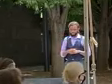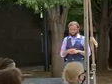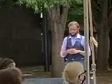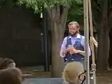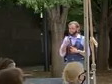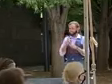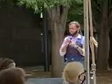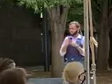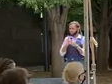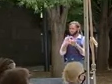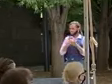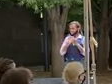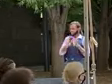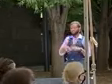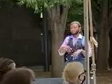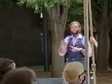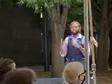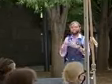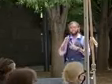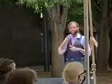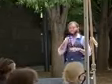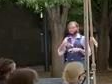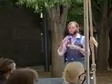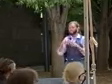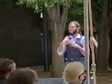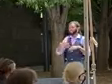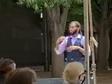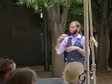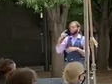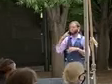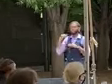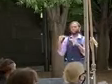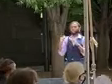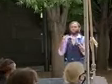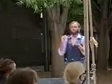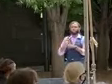She is also an attorney, the first female named Chair of the Equal Employment Opportunity Commission.